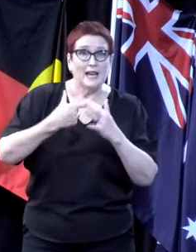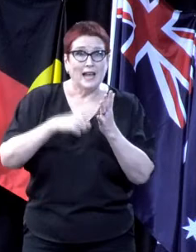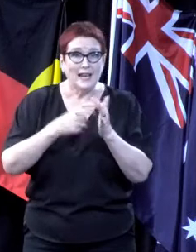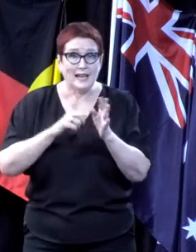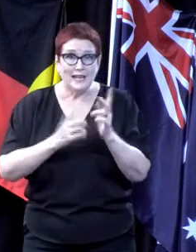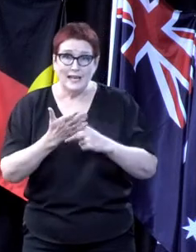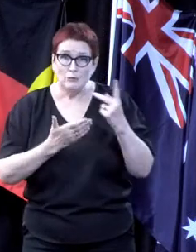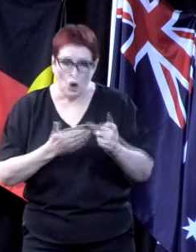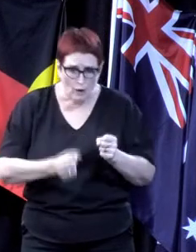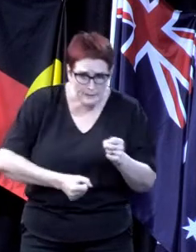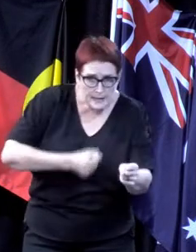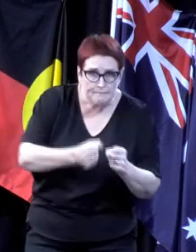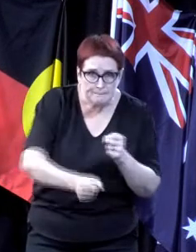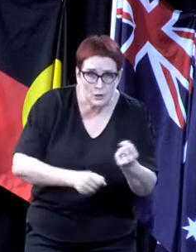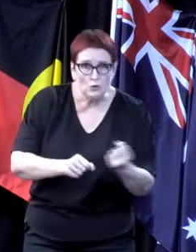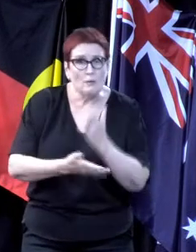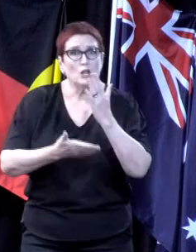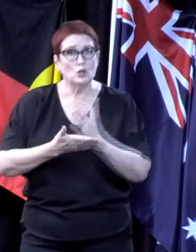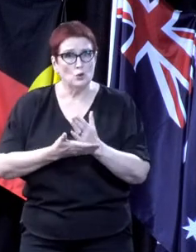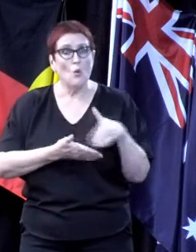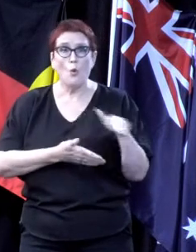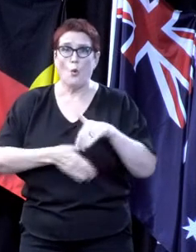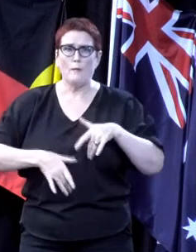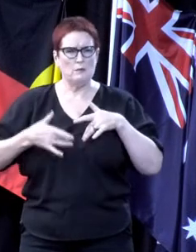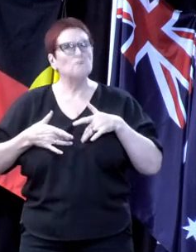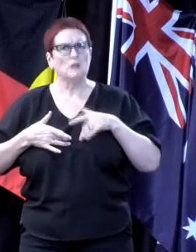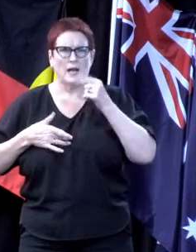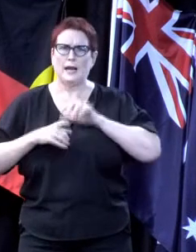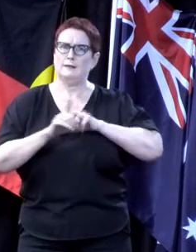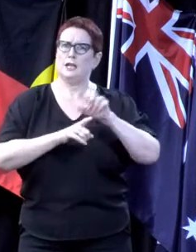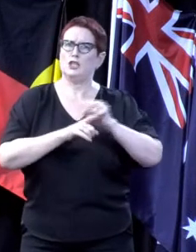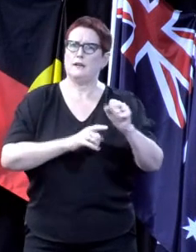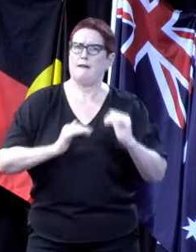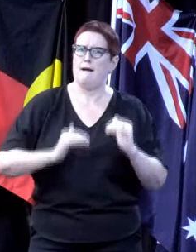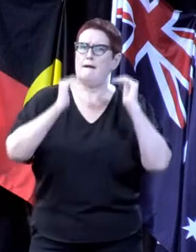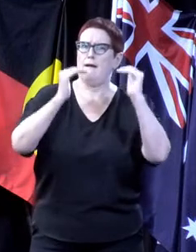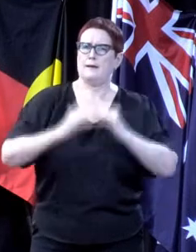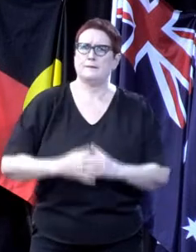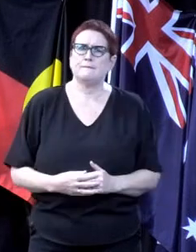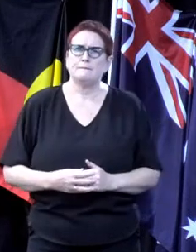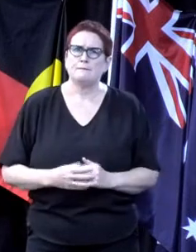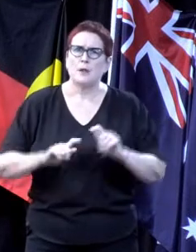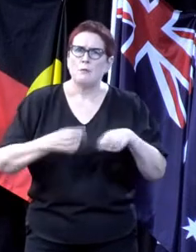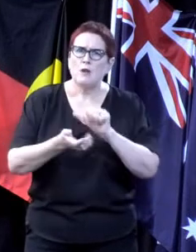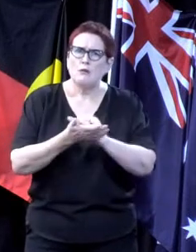to ensure that expectations are in place from the outset and that students are supported with reasonable adjustments